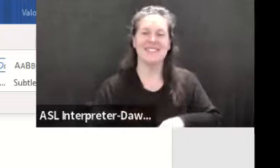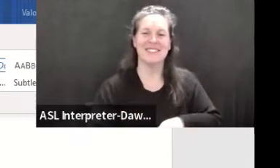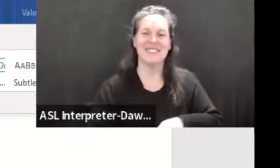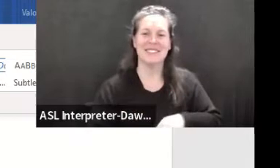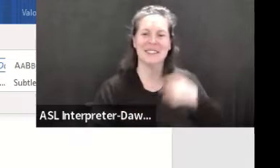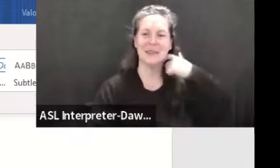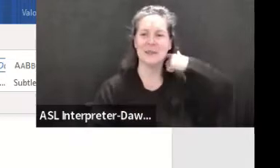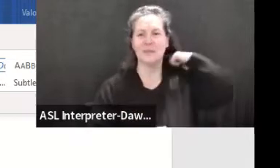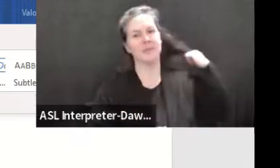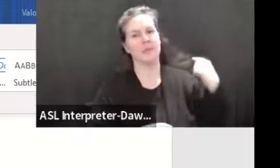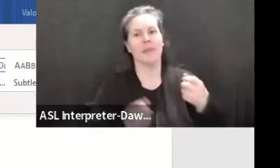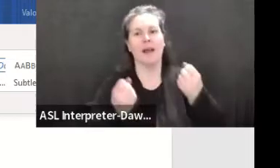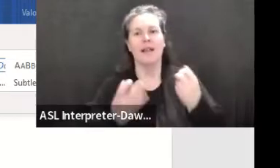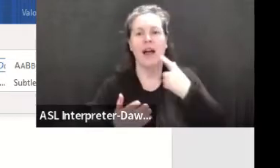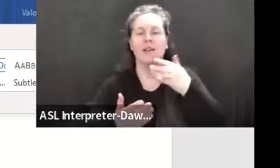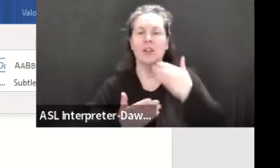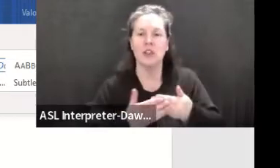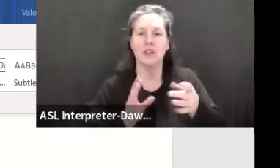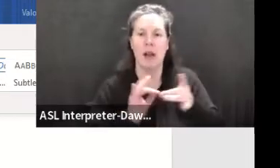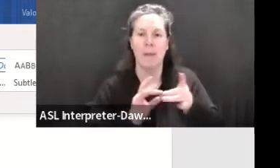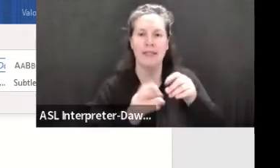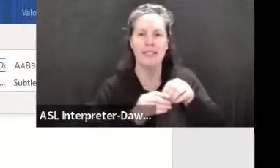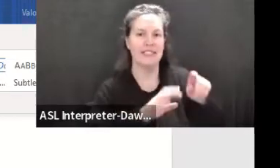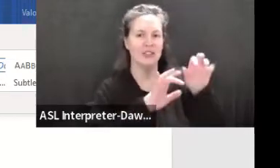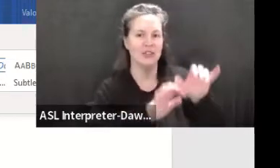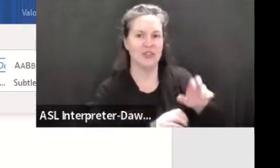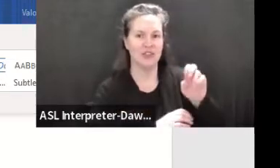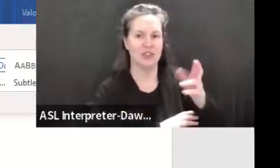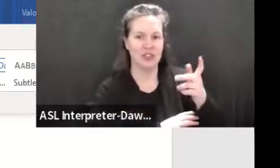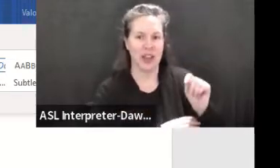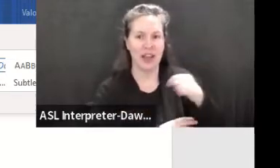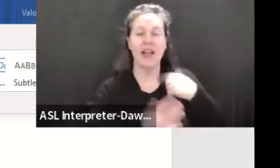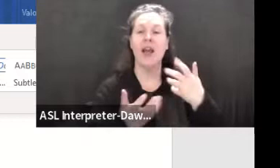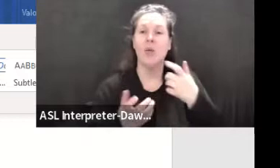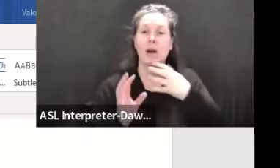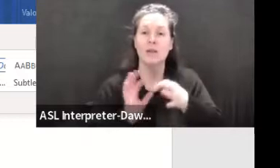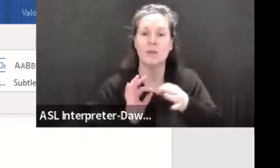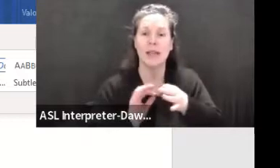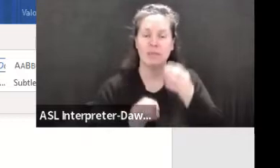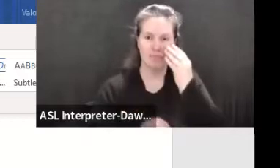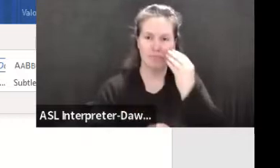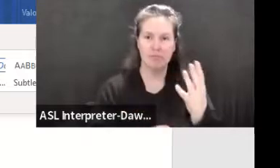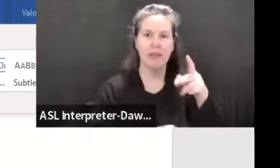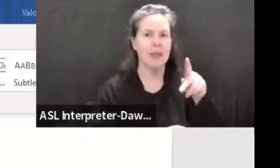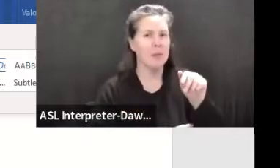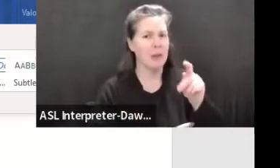Just a lot of good comments in the chat. I do wanna say Patrick, you should hold on to that thought,